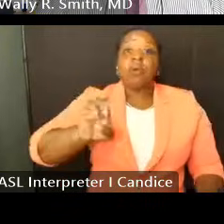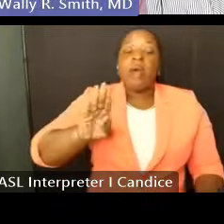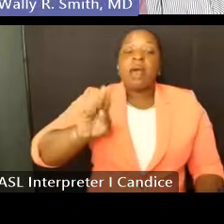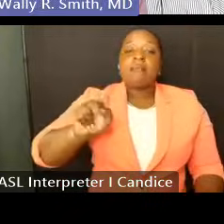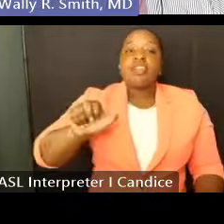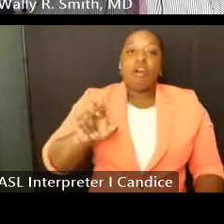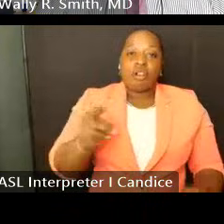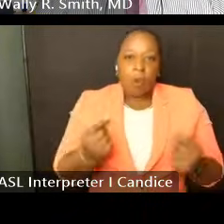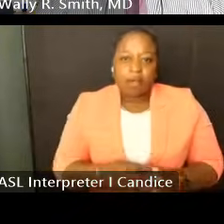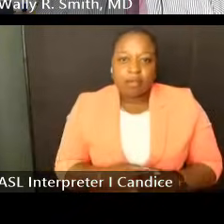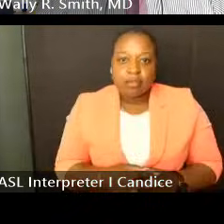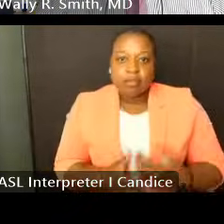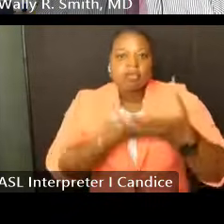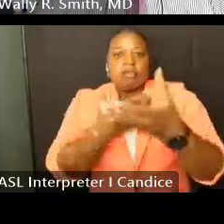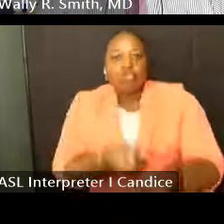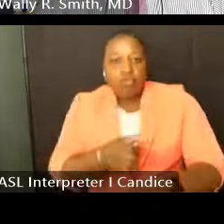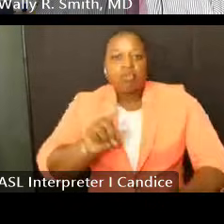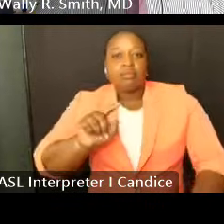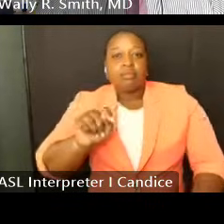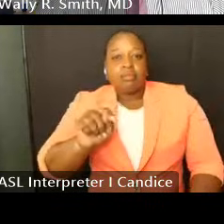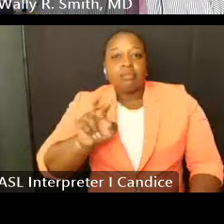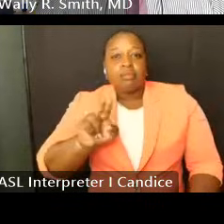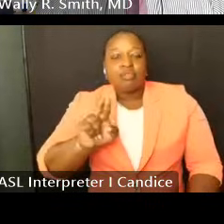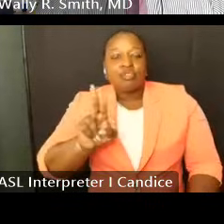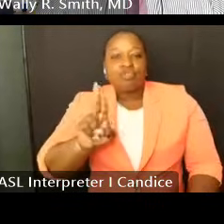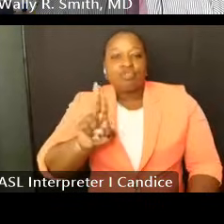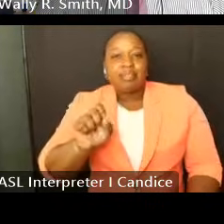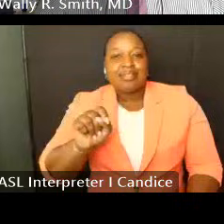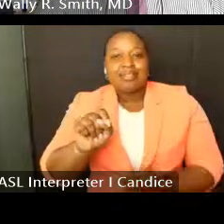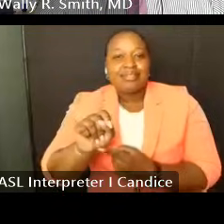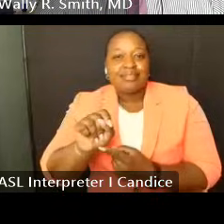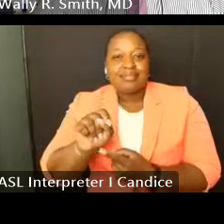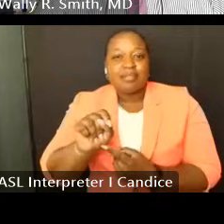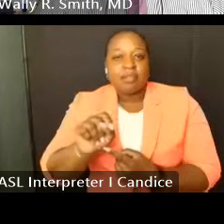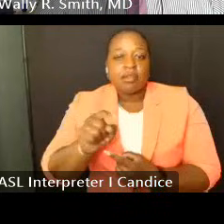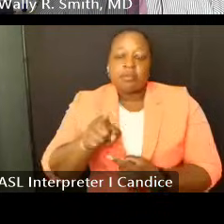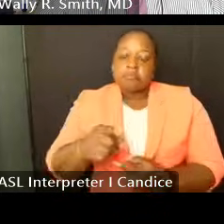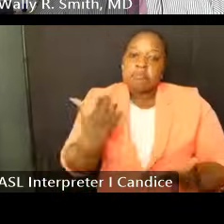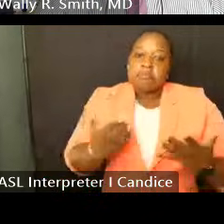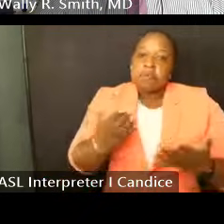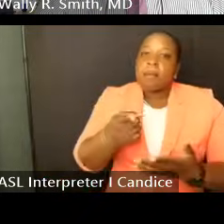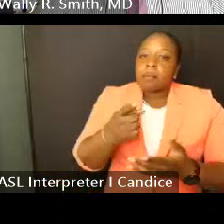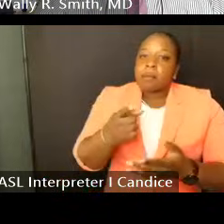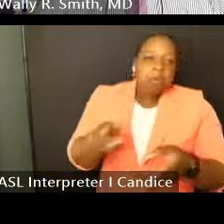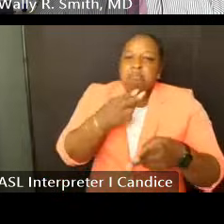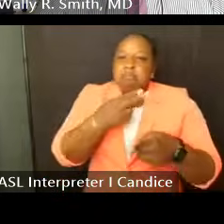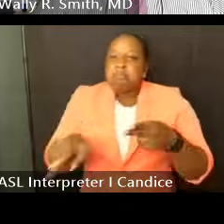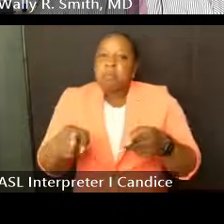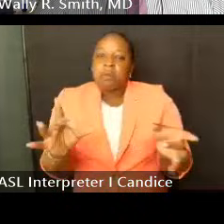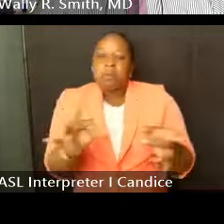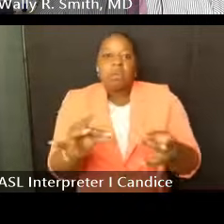wonder if you could speak for a moment about how you approach that. I mean, sickle cell is,